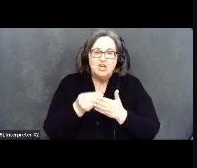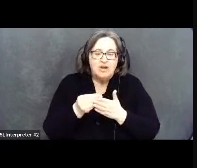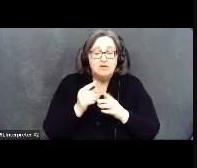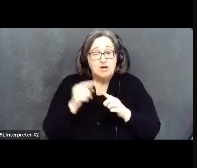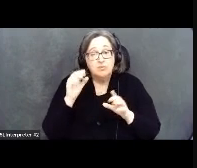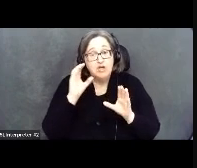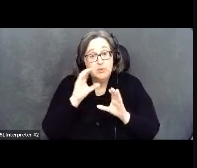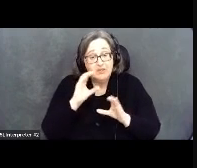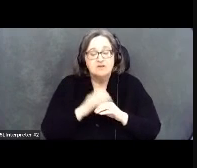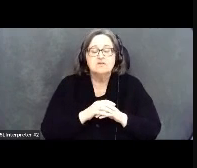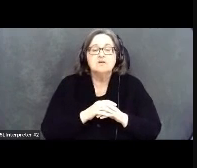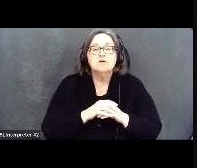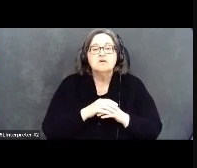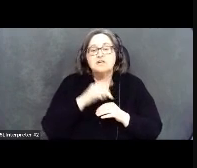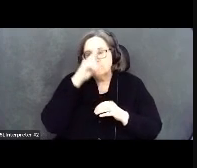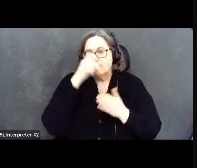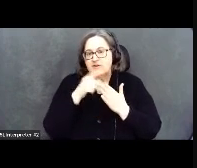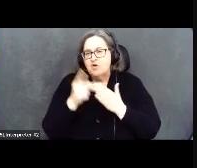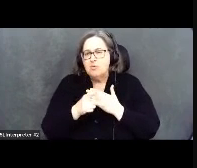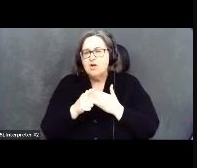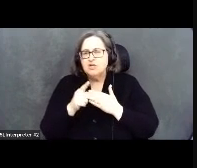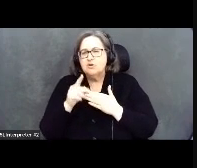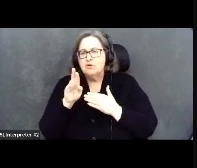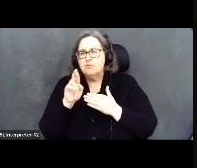Several programs, Brenda was trying to get me information in Harrisburg